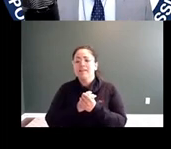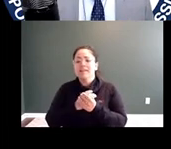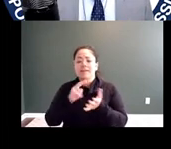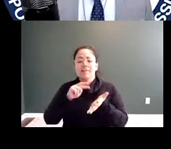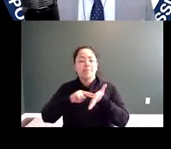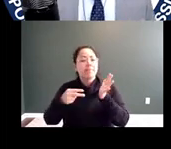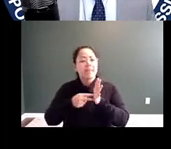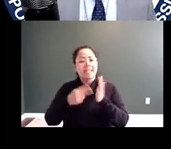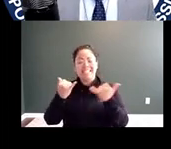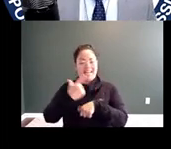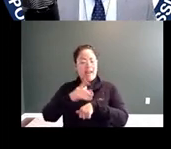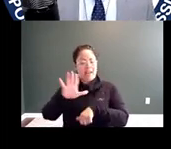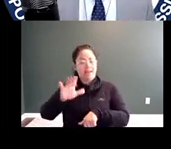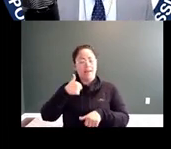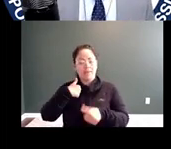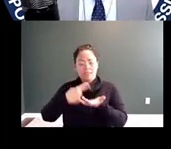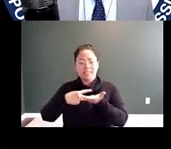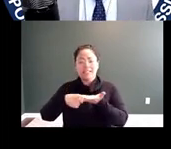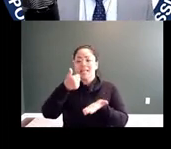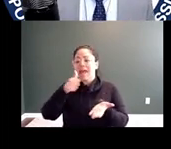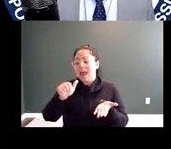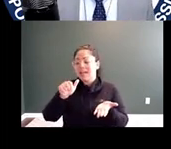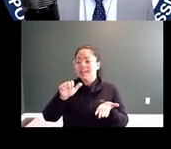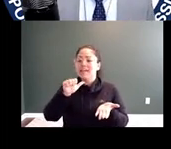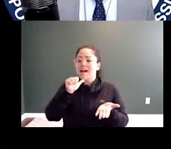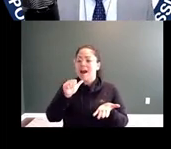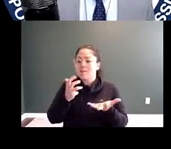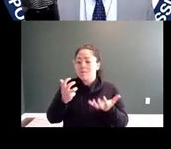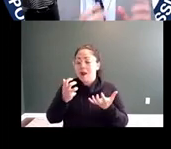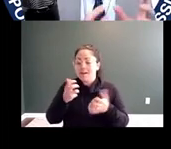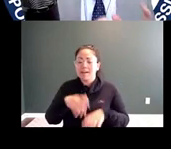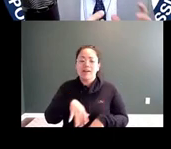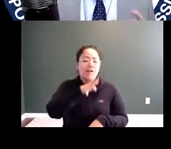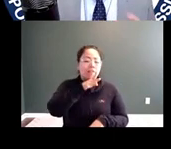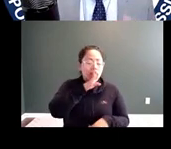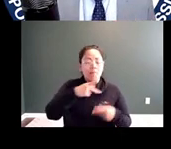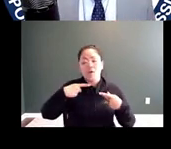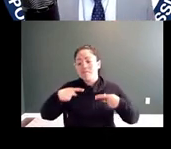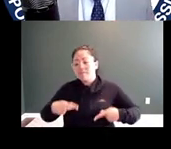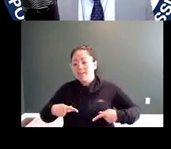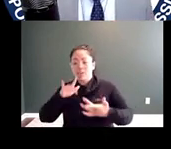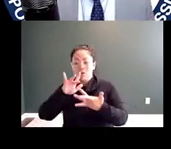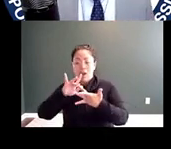as any unwelcome, verbal or physical conduct that the person did not invite,